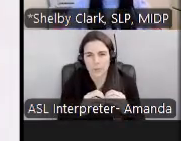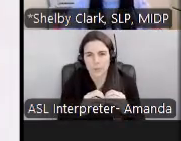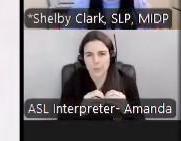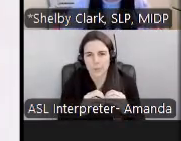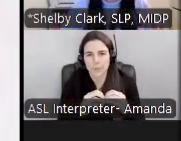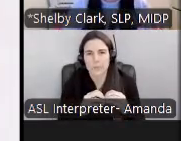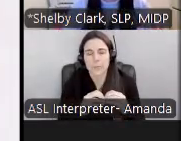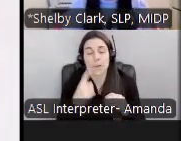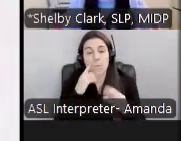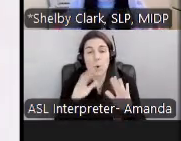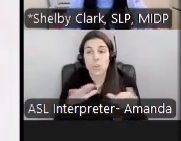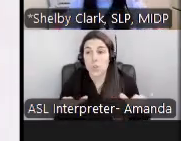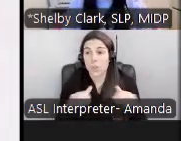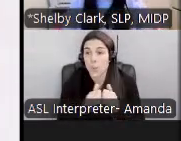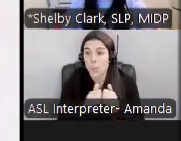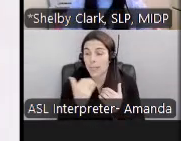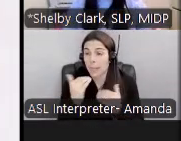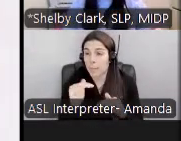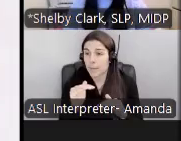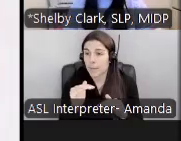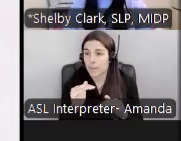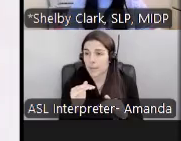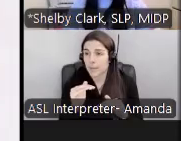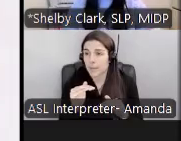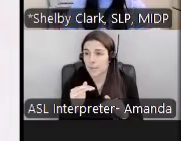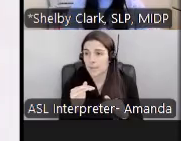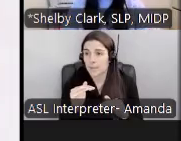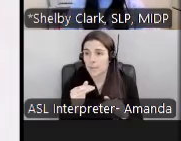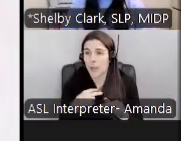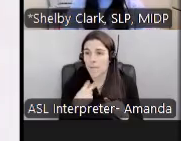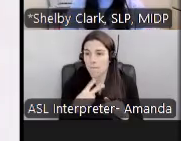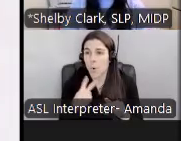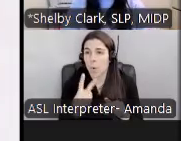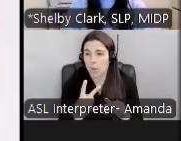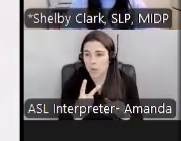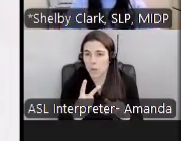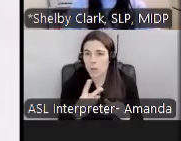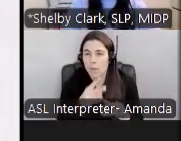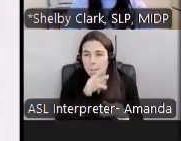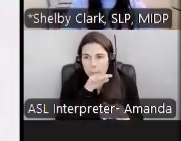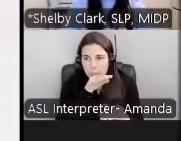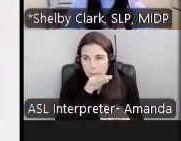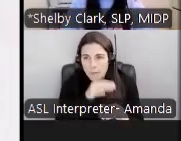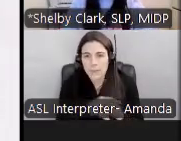for children with limited vocal babbling. There may be